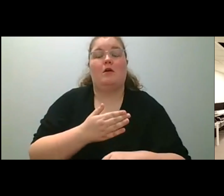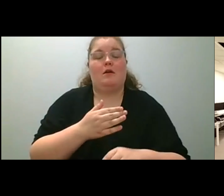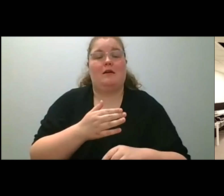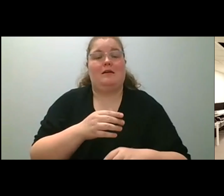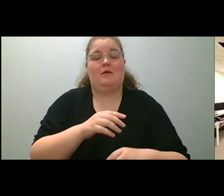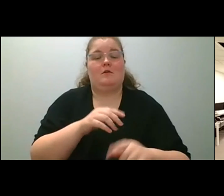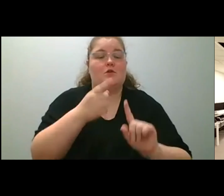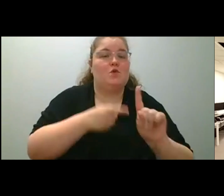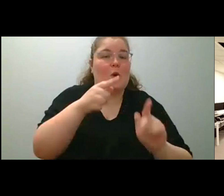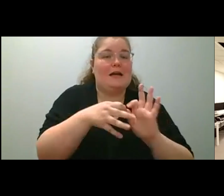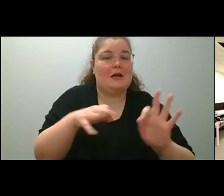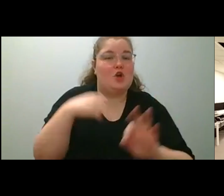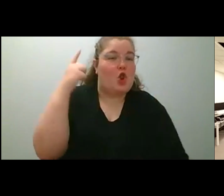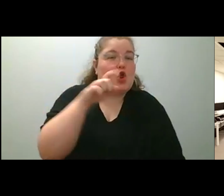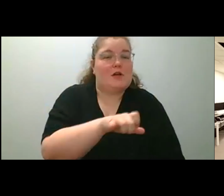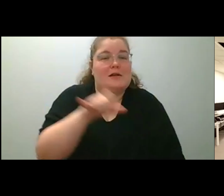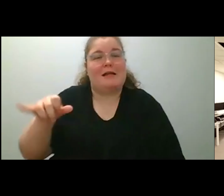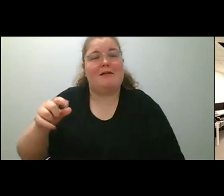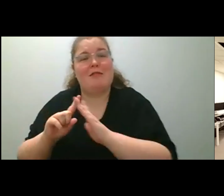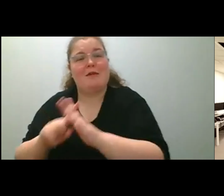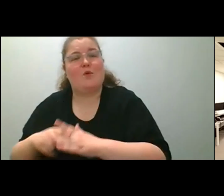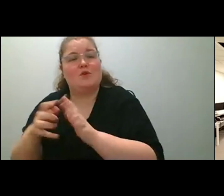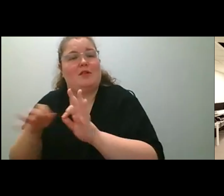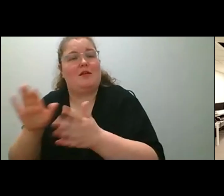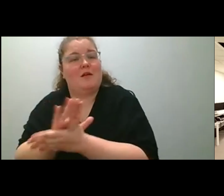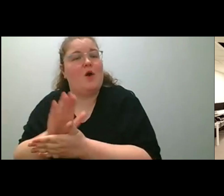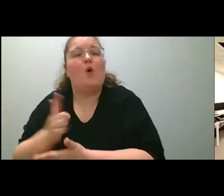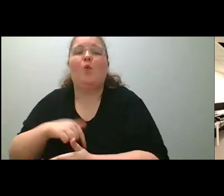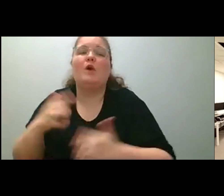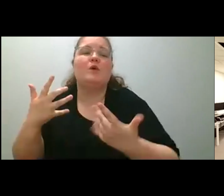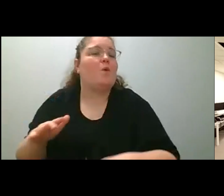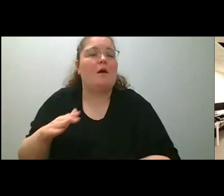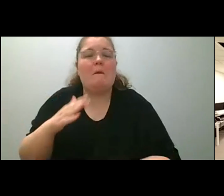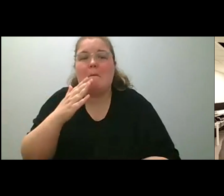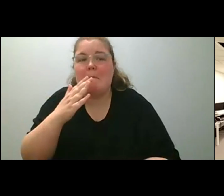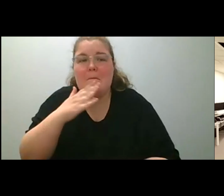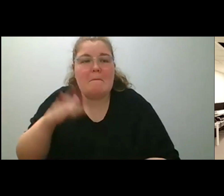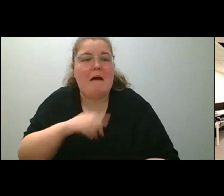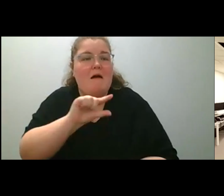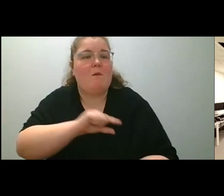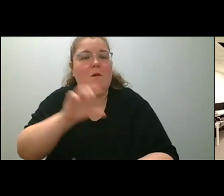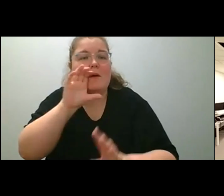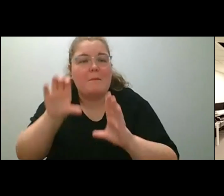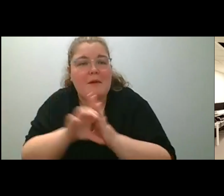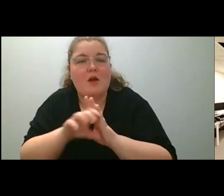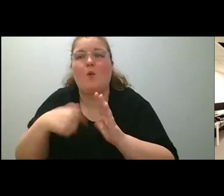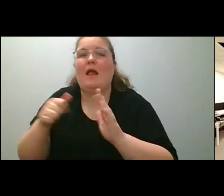And that we're not having to work with low quality resolution for the images that we've pulled from that existing document.